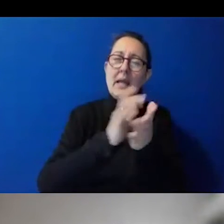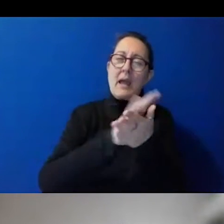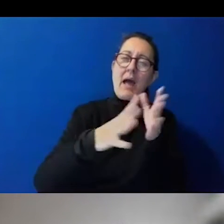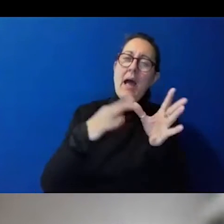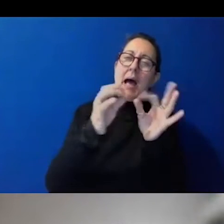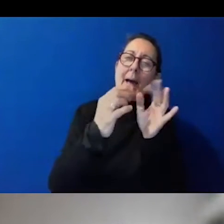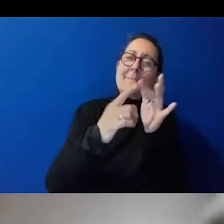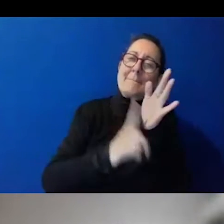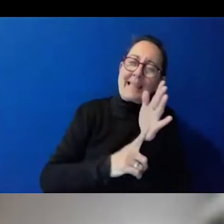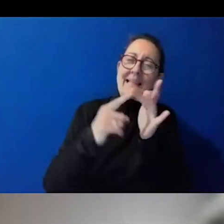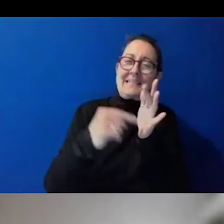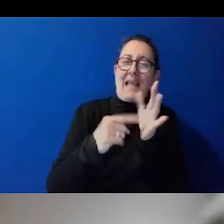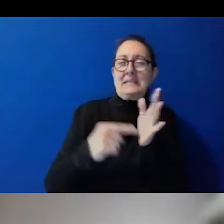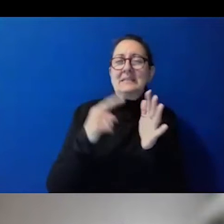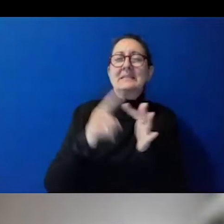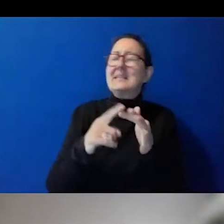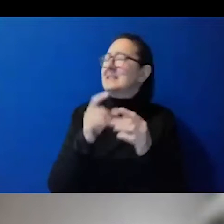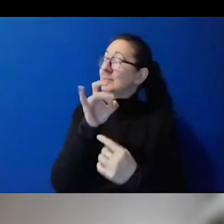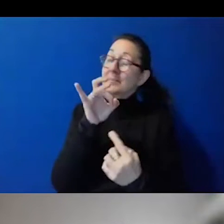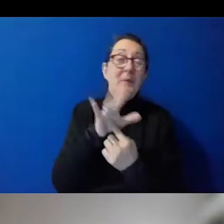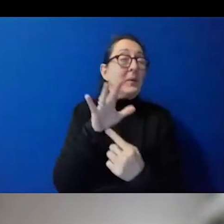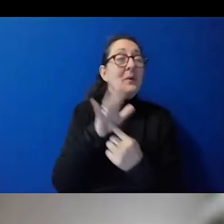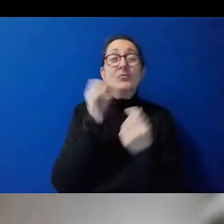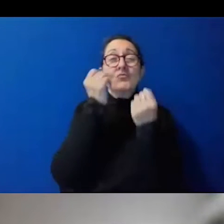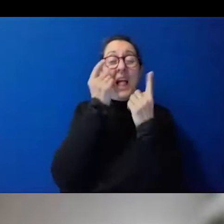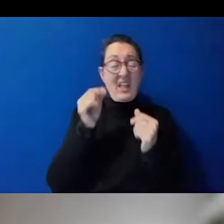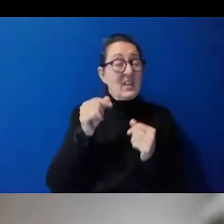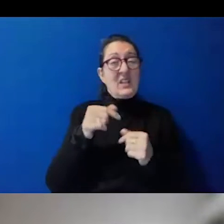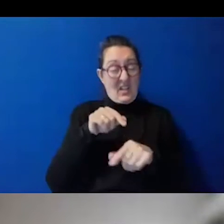to court and we realize that they do need their help which is probably the reason they got into